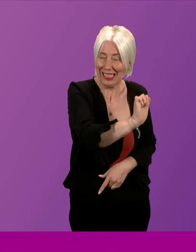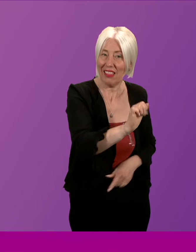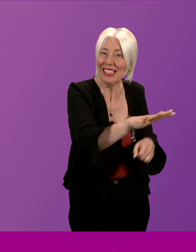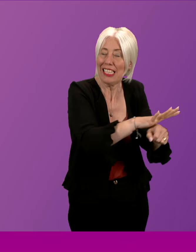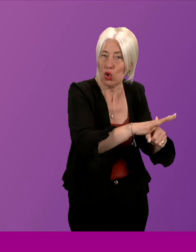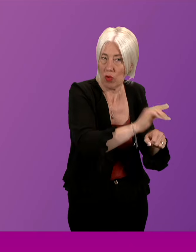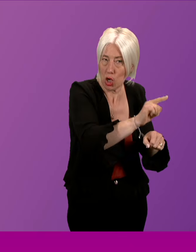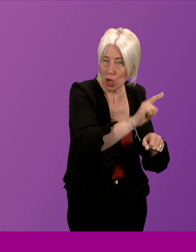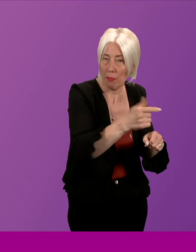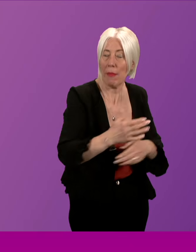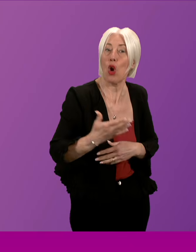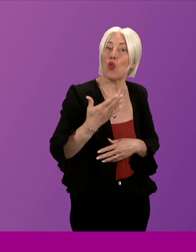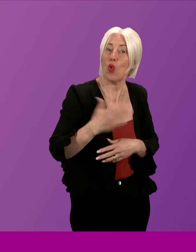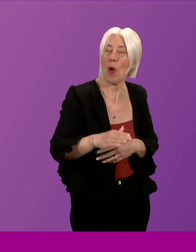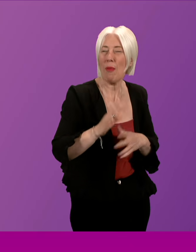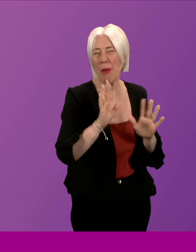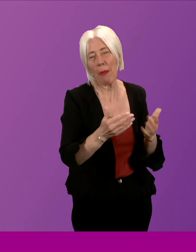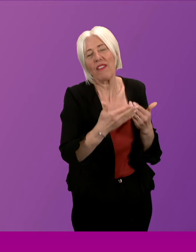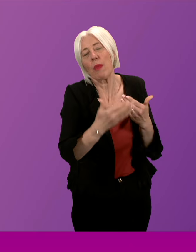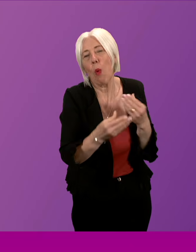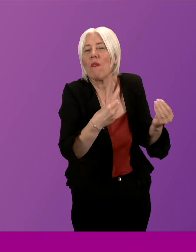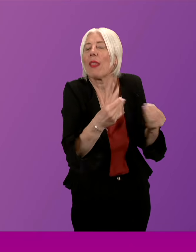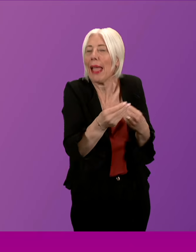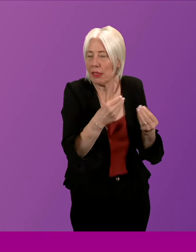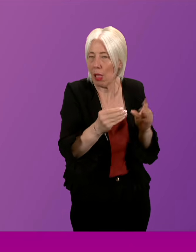there may be a requirement for greater flexibility, and I am prepared to have